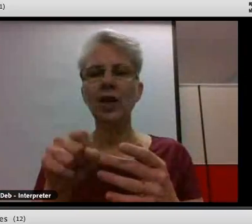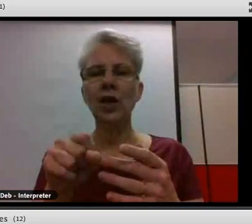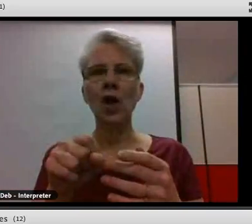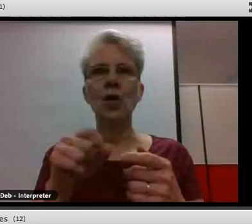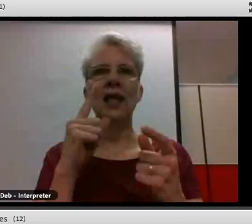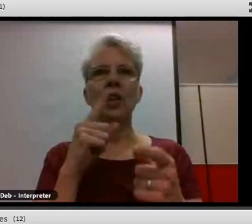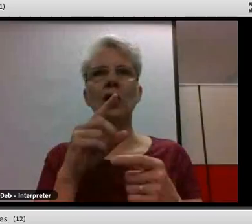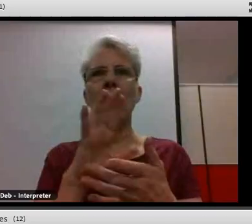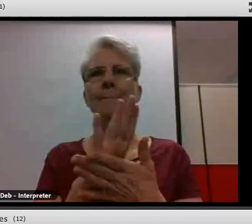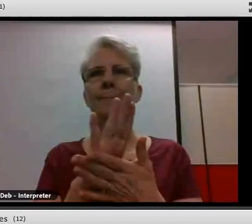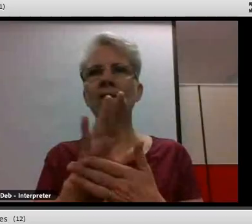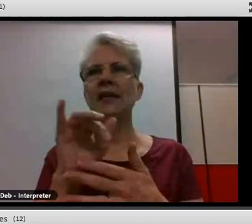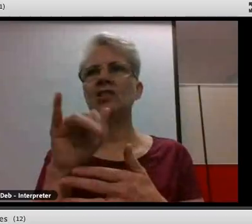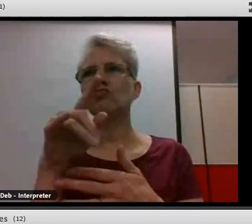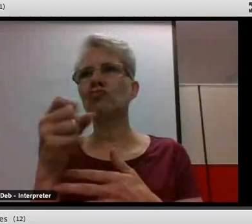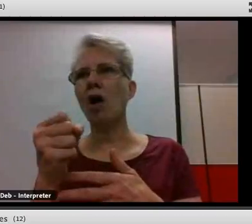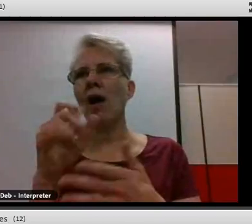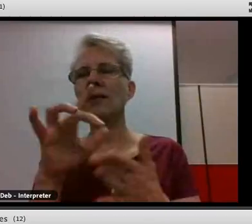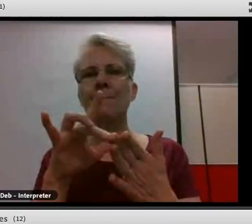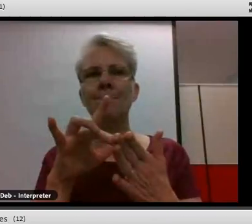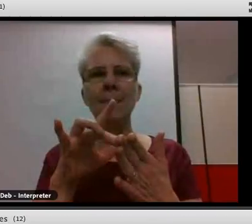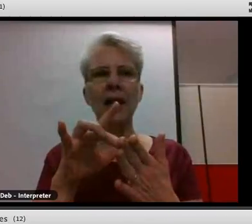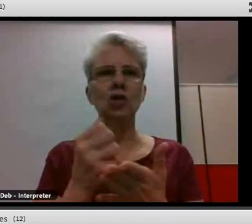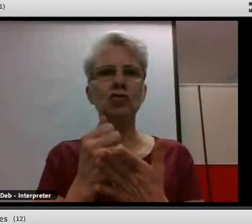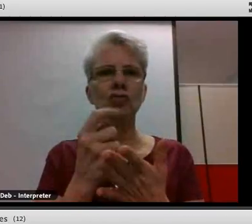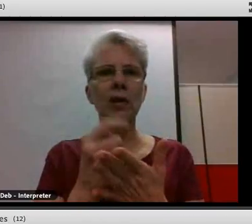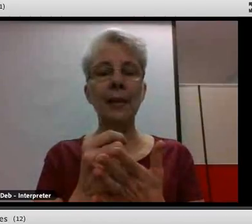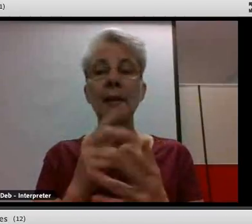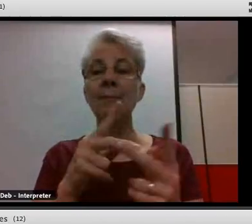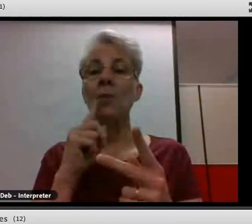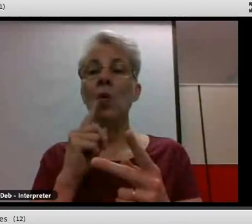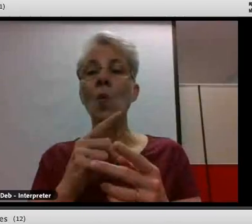in the number of people in the state.